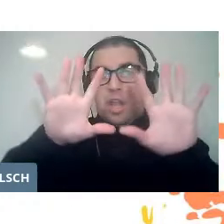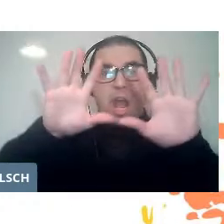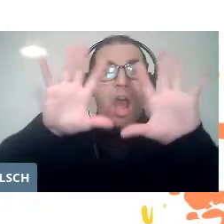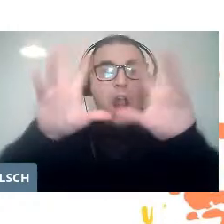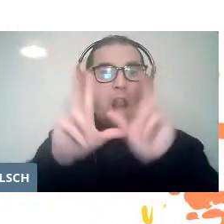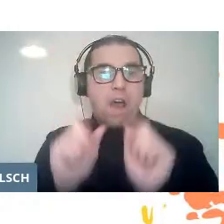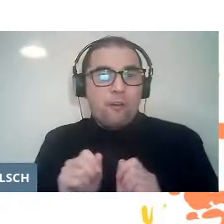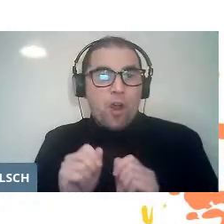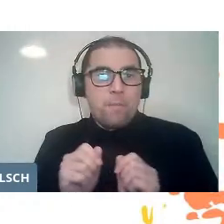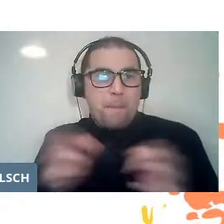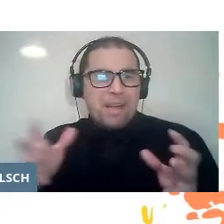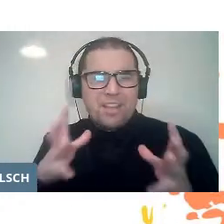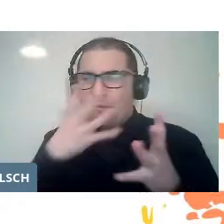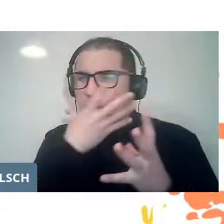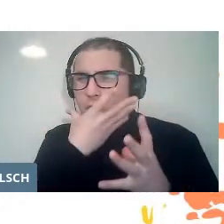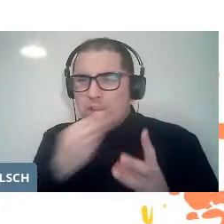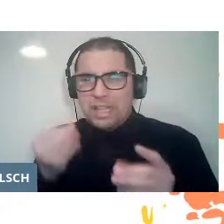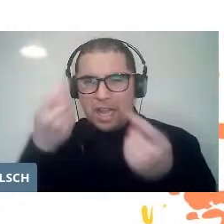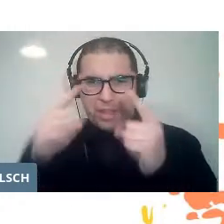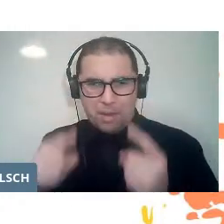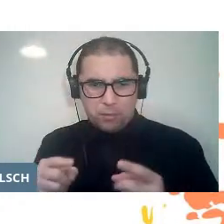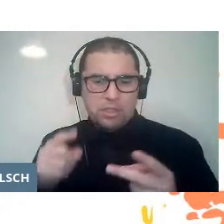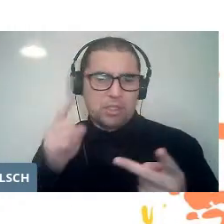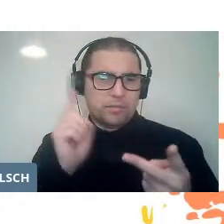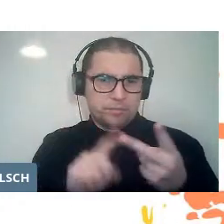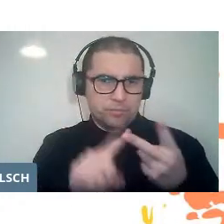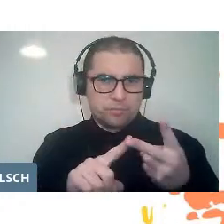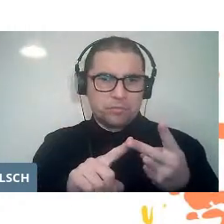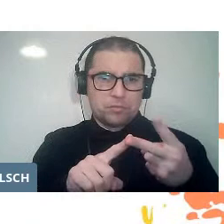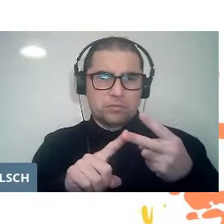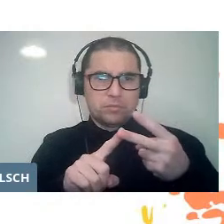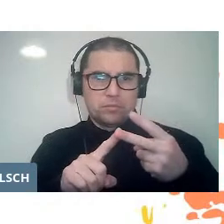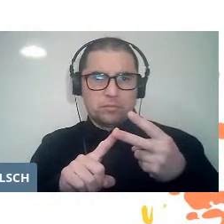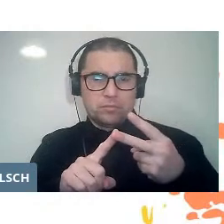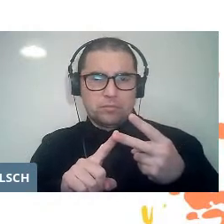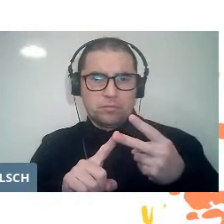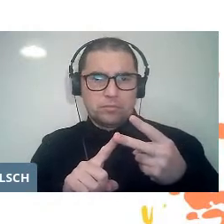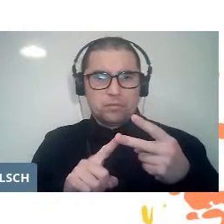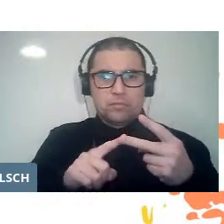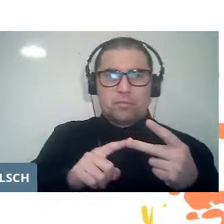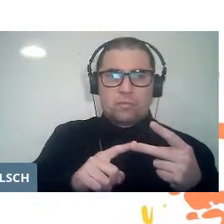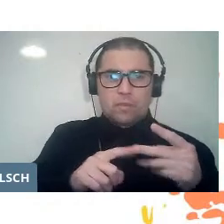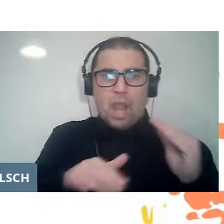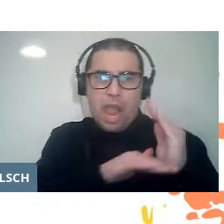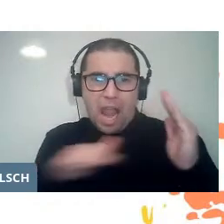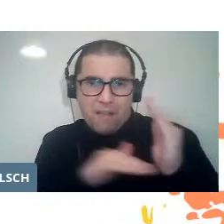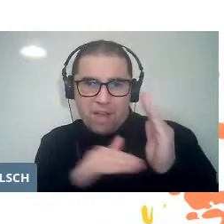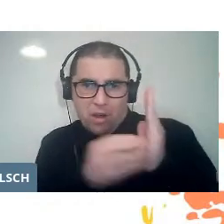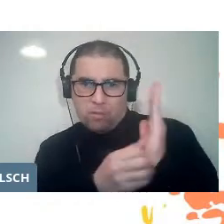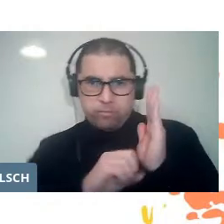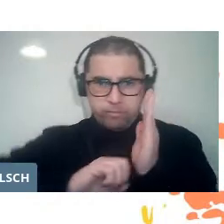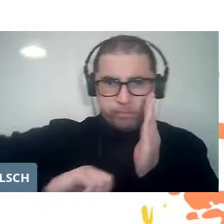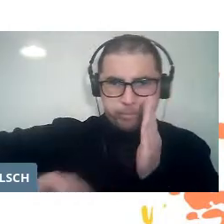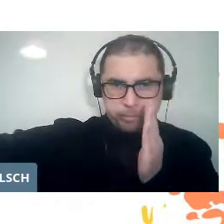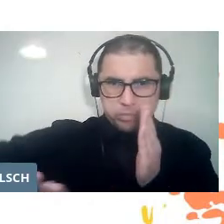in the history of music, the elimination of the basso continuo, which was the great harmonic support of the Baroque,